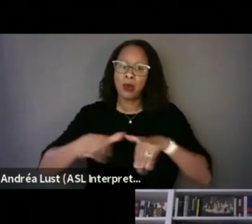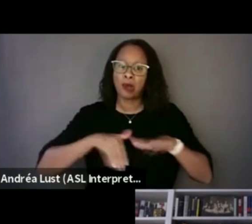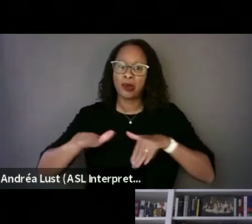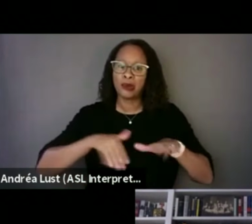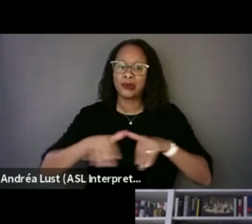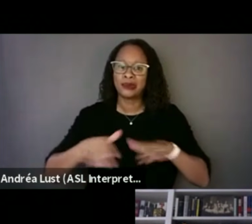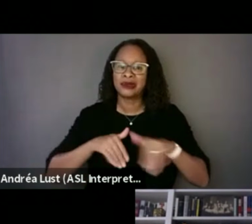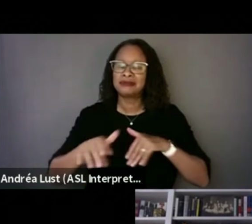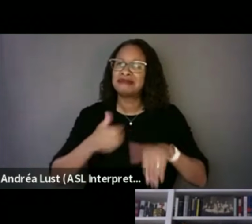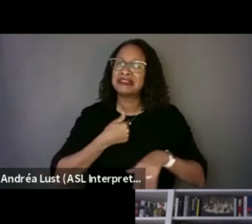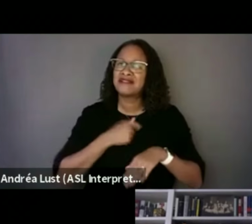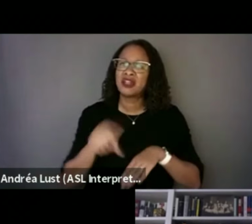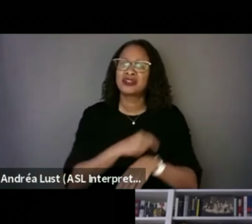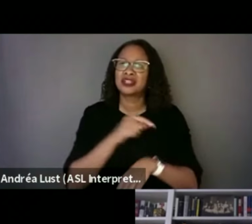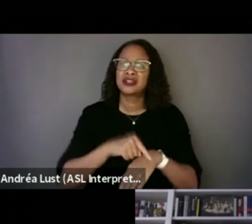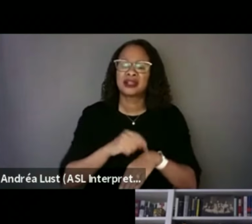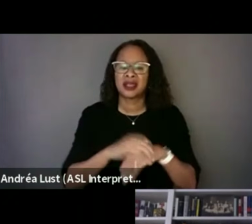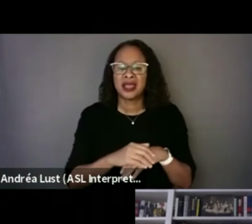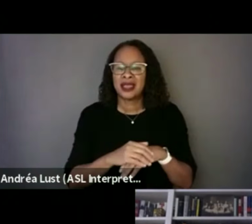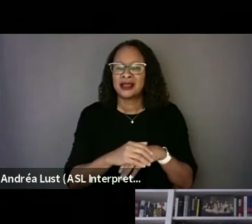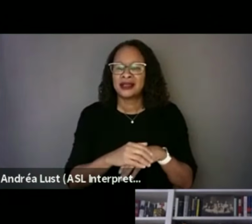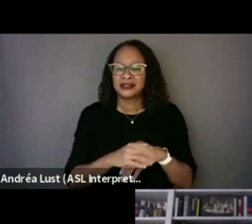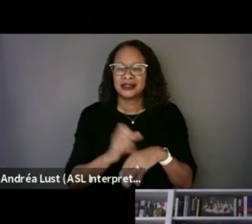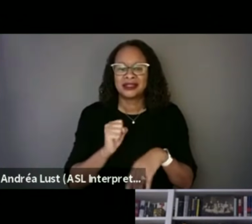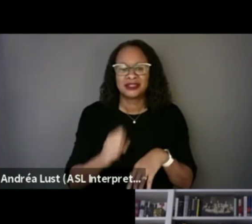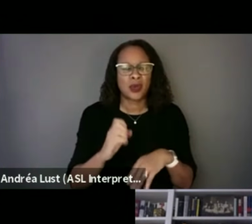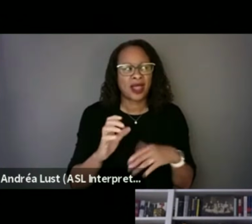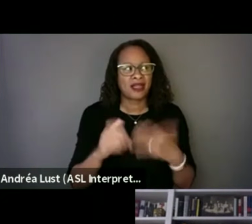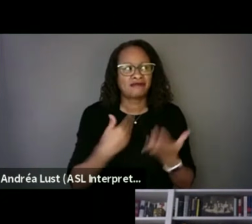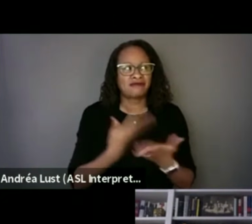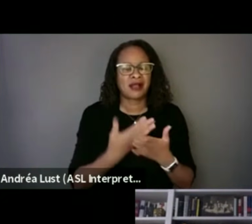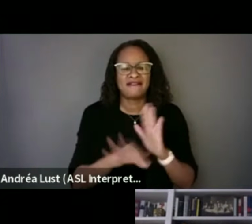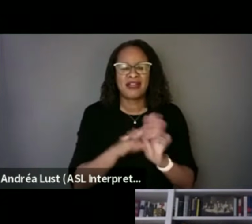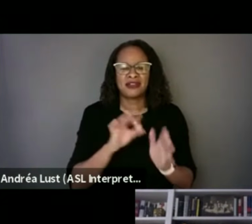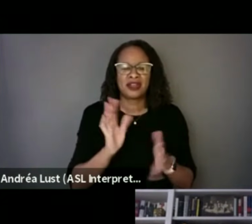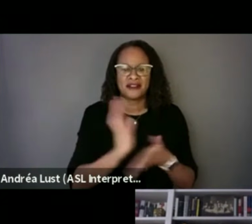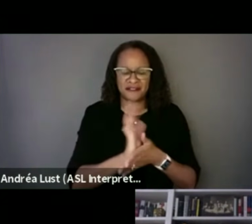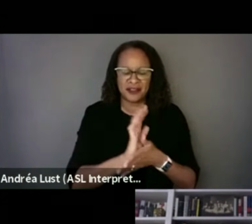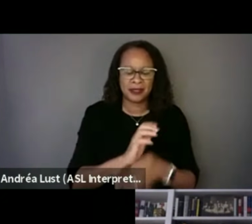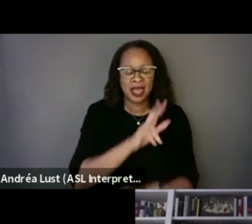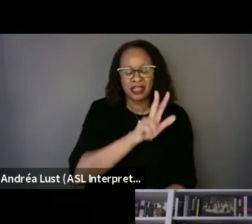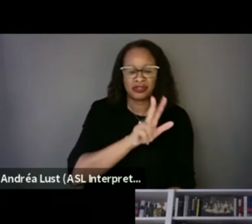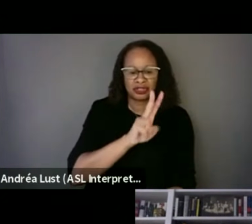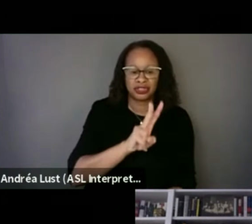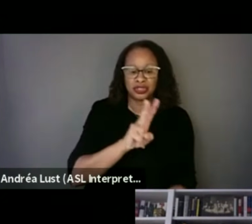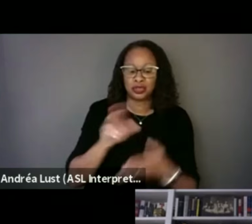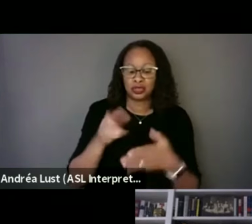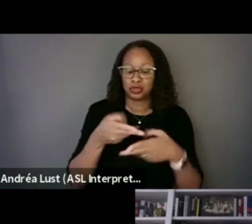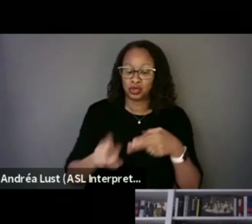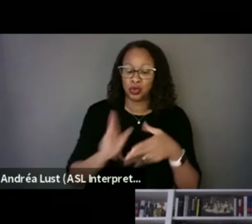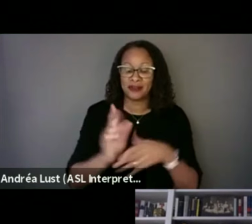And I actually landed on this film, "Thirty Two Short Films About Glenn Gould" that I've always loved that's about a pianist, right? And so at first I thought, well,